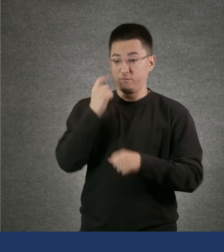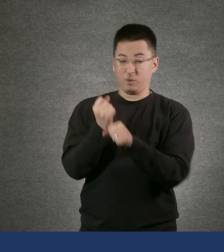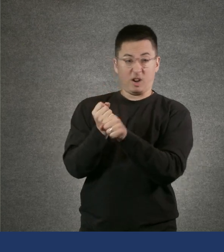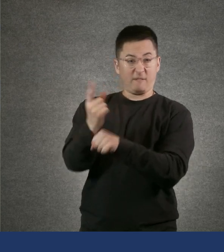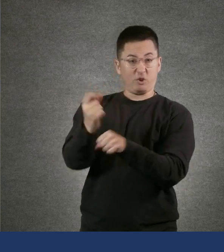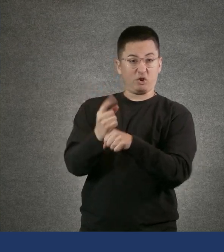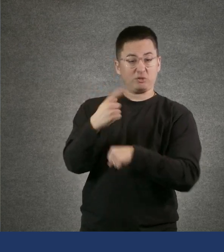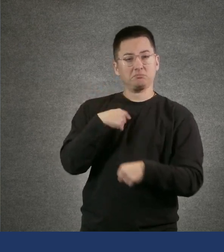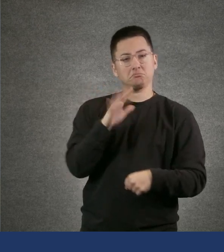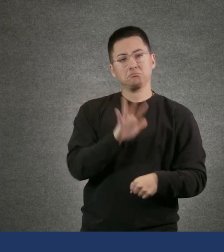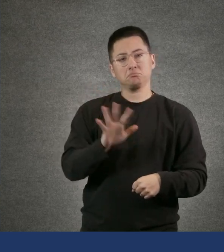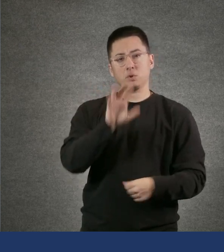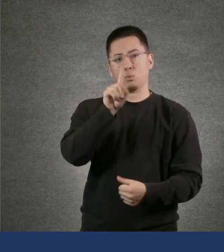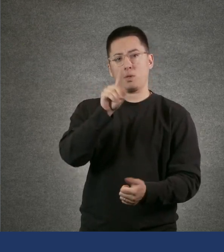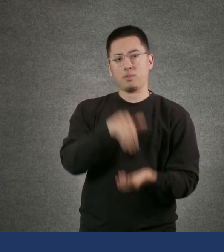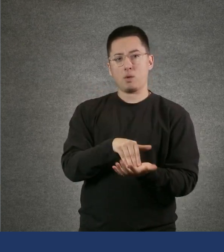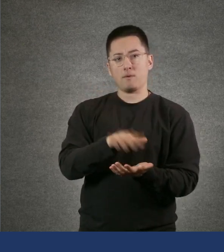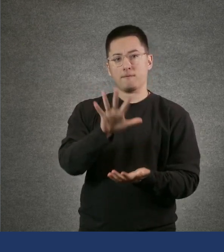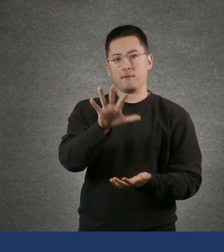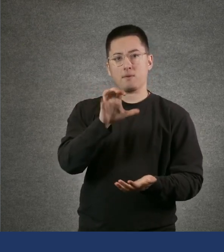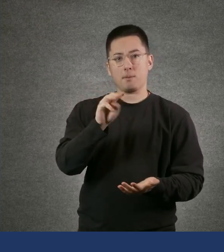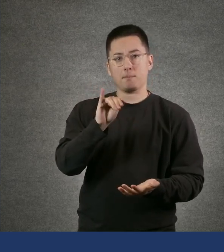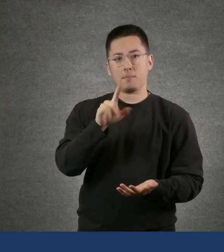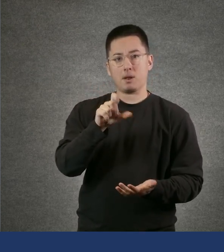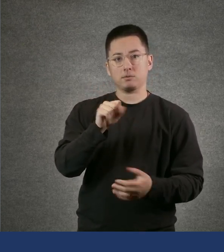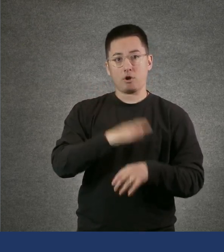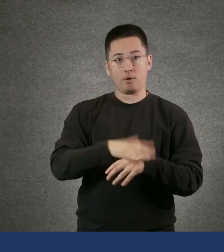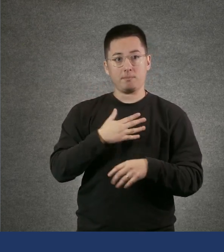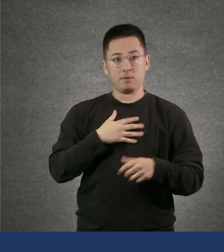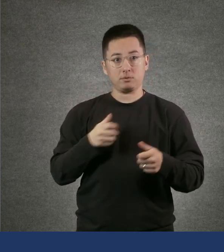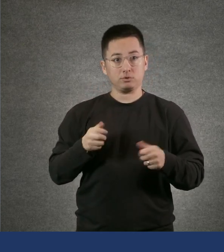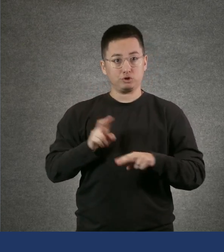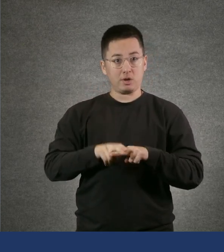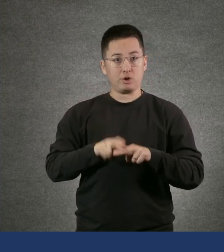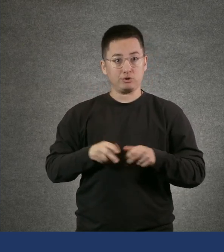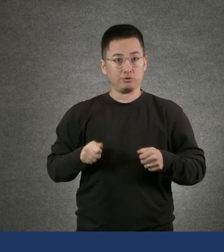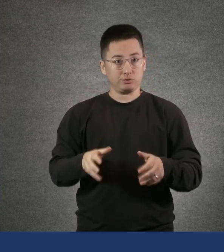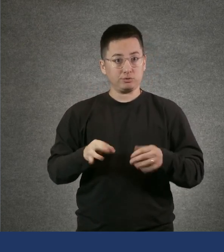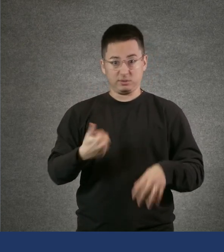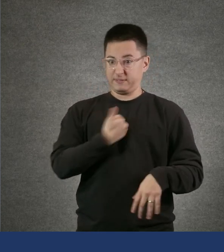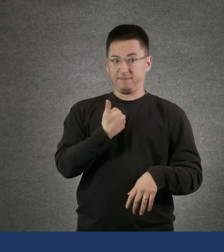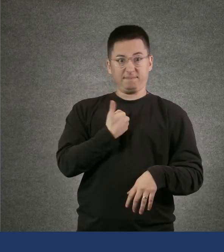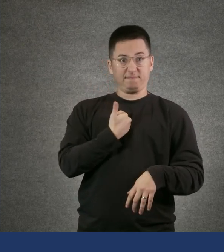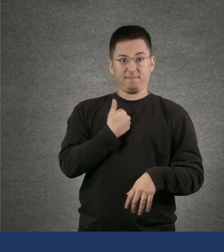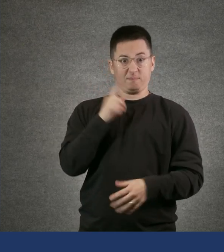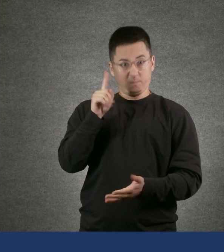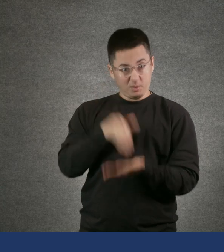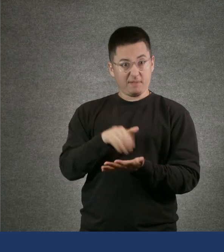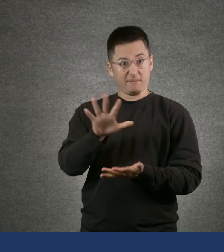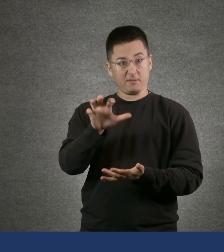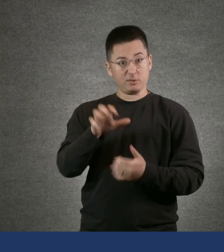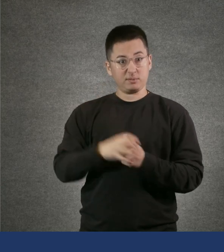For me and my family, it has been such an improvement for quality of life.